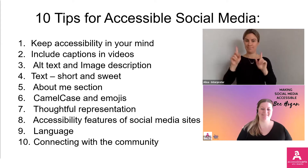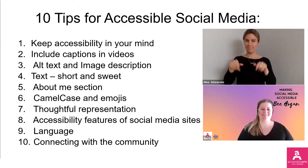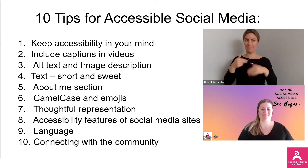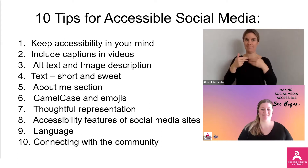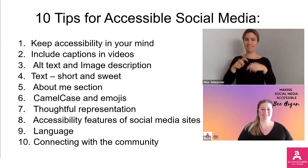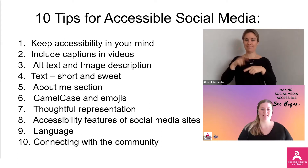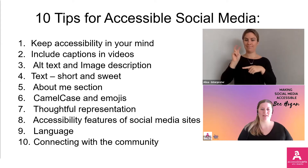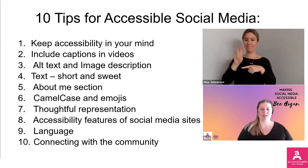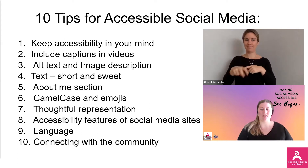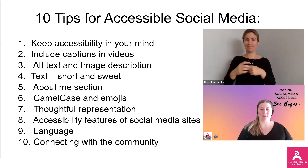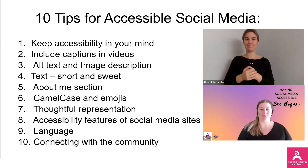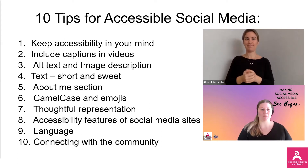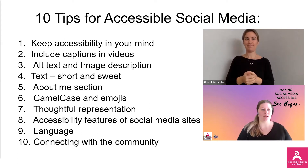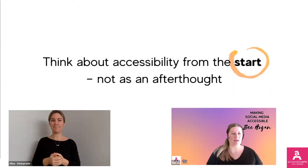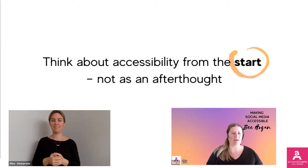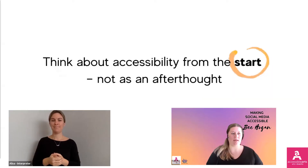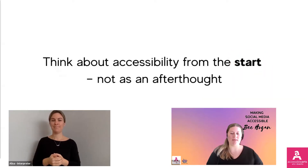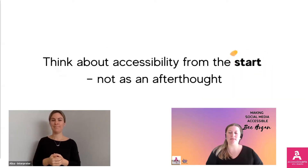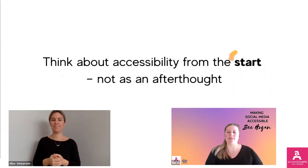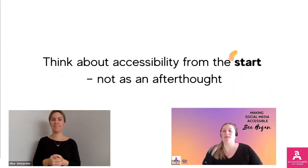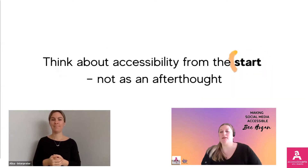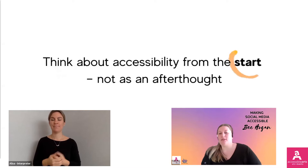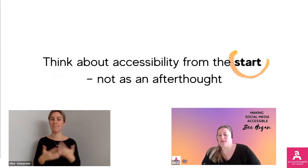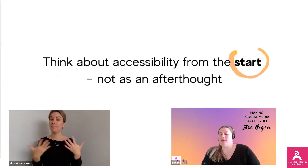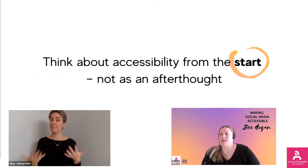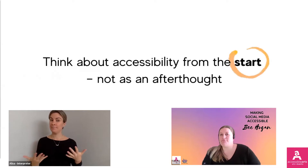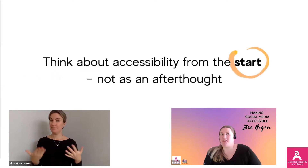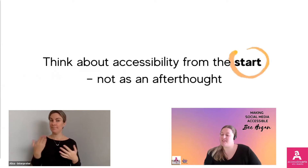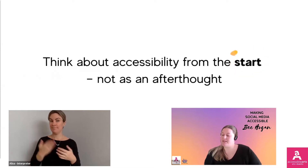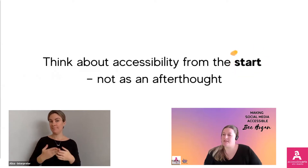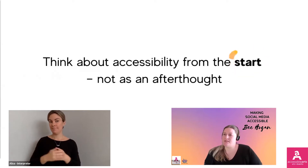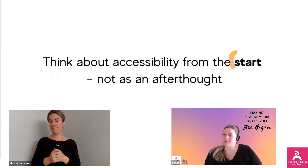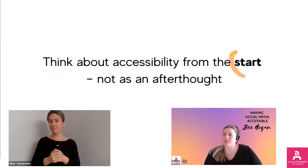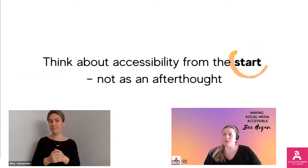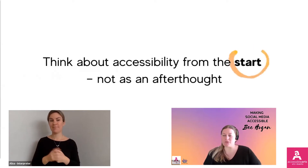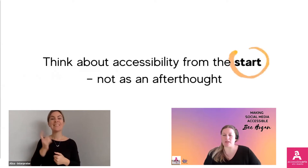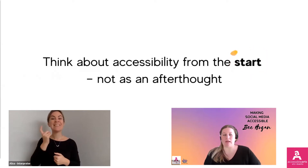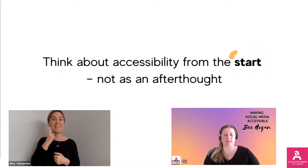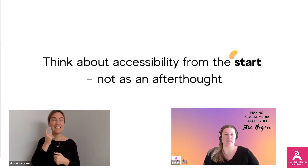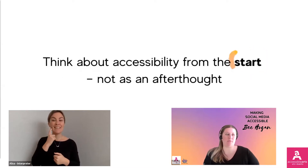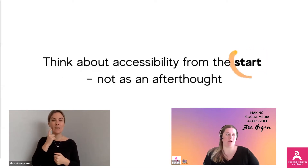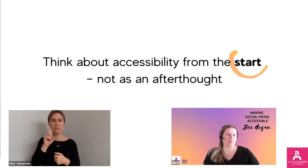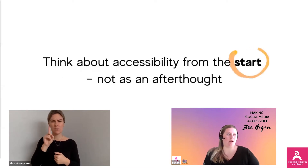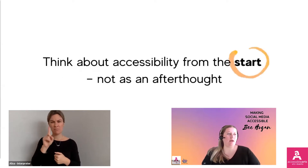Here is the easiest but also the hardest at the same time.